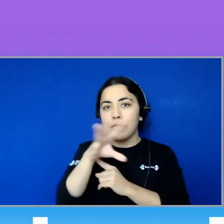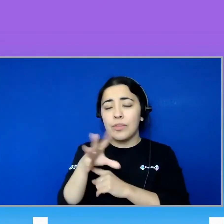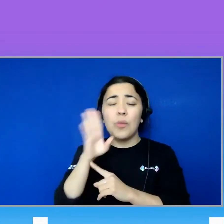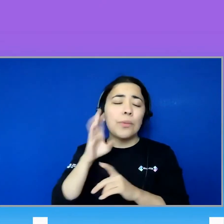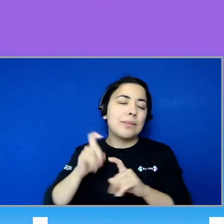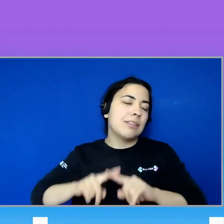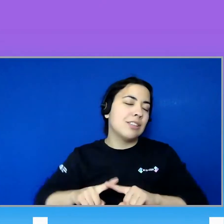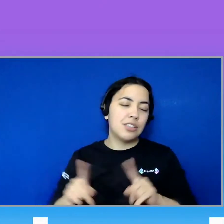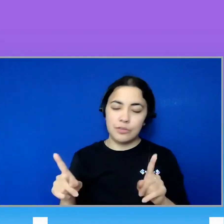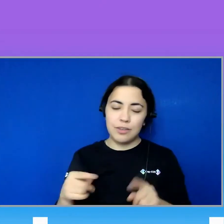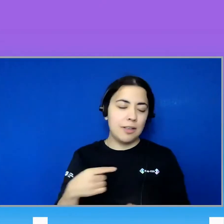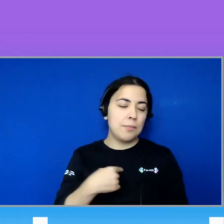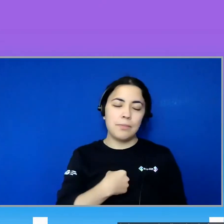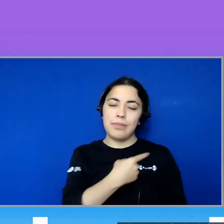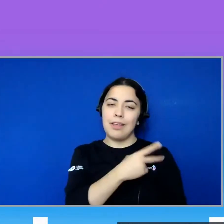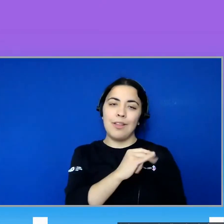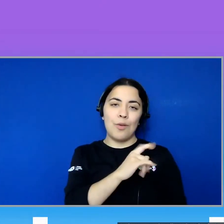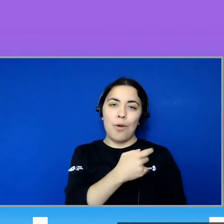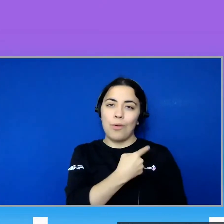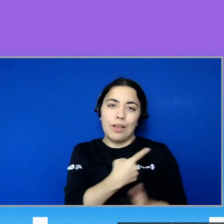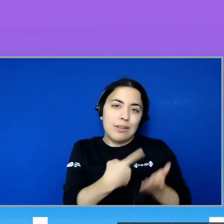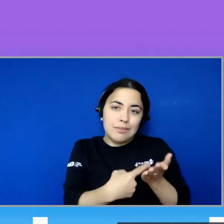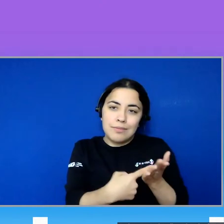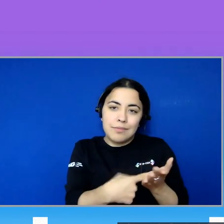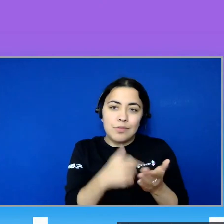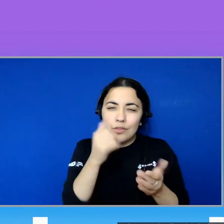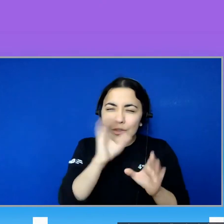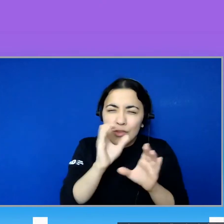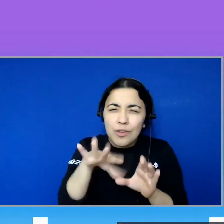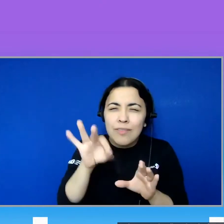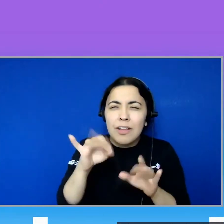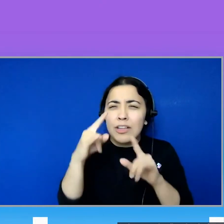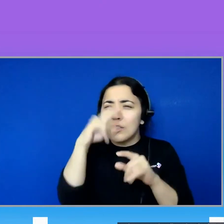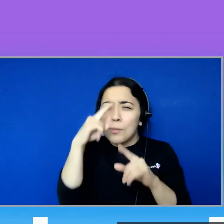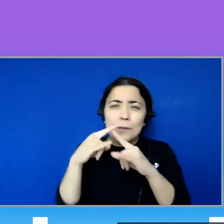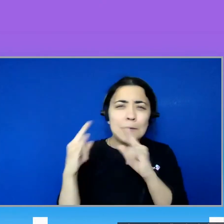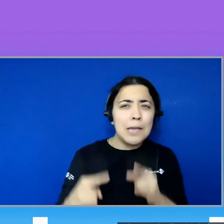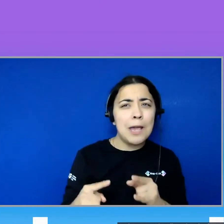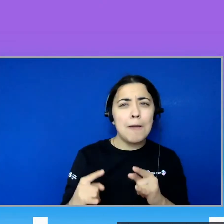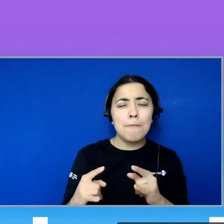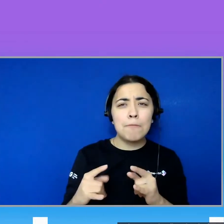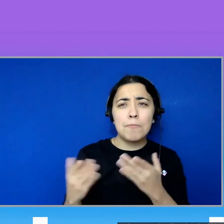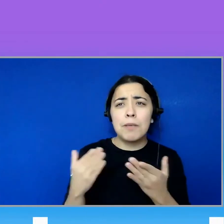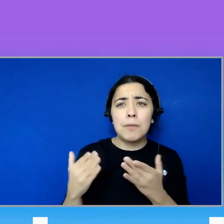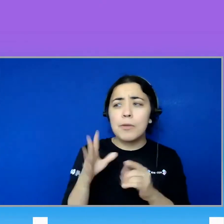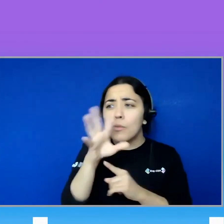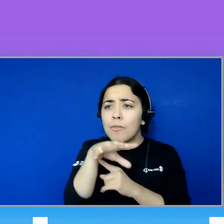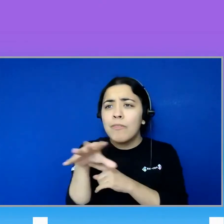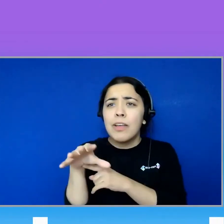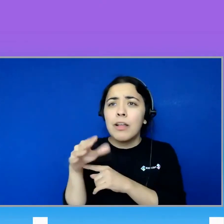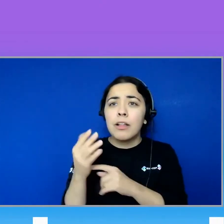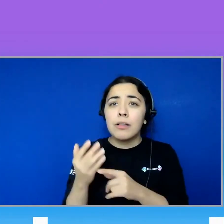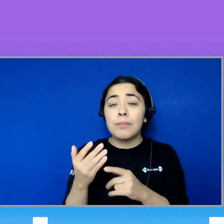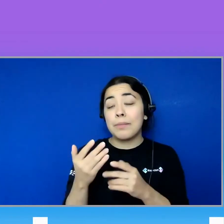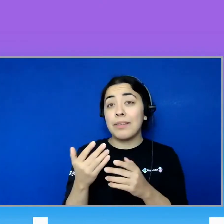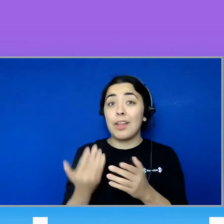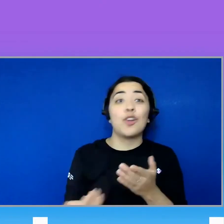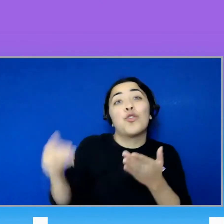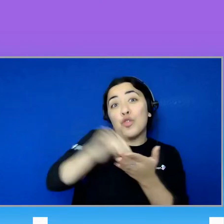have been a different film. Nicole and I were talking about trying to find a summer camp